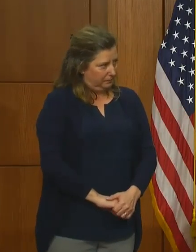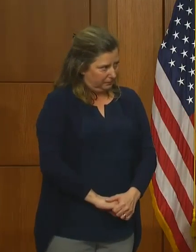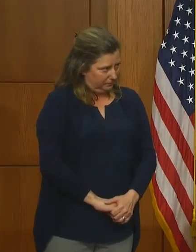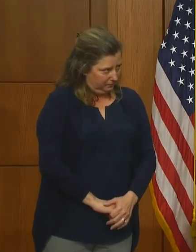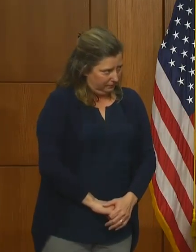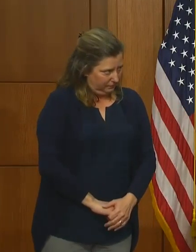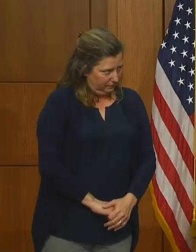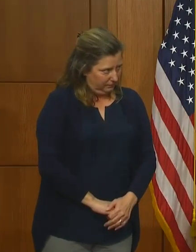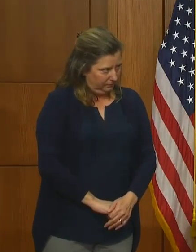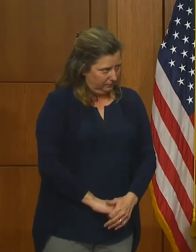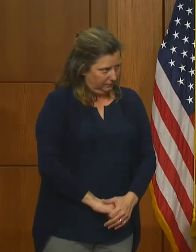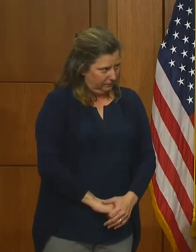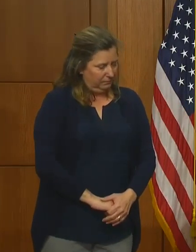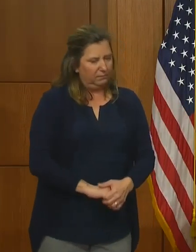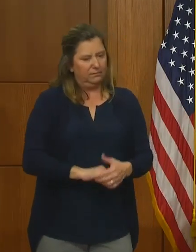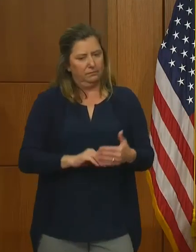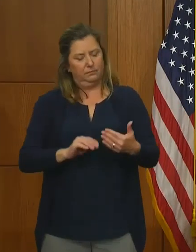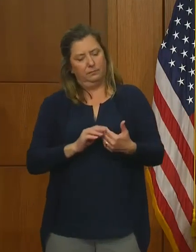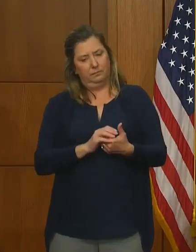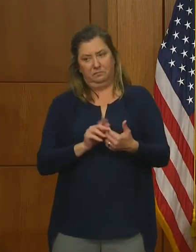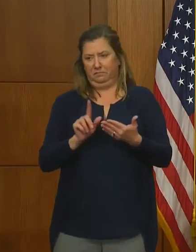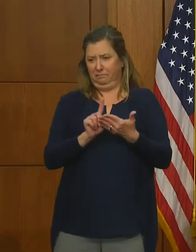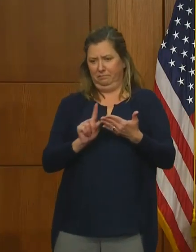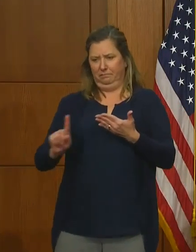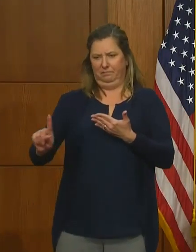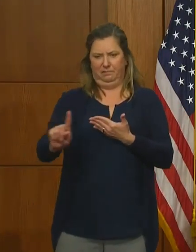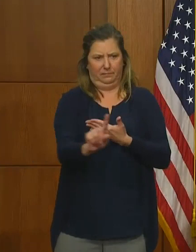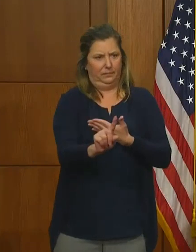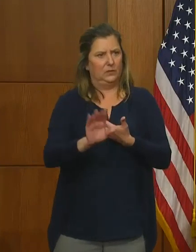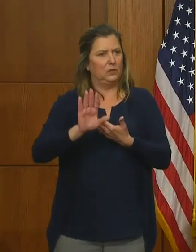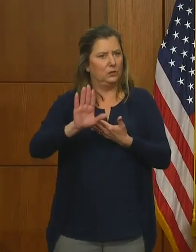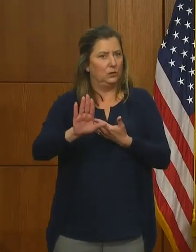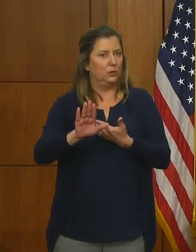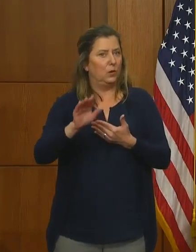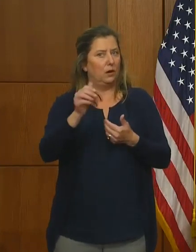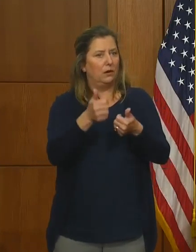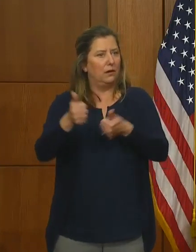WE'LL BE GLAD TO TAKE YOUR- I